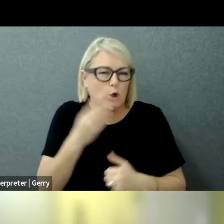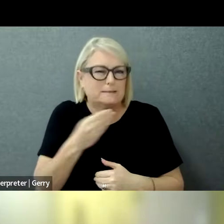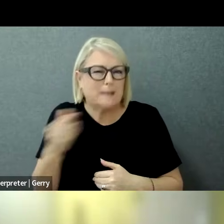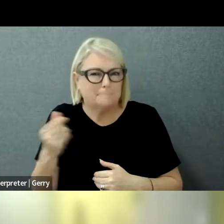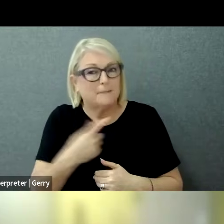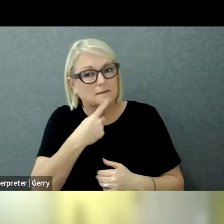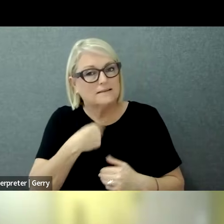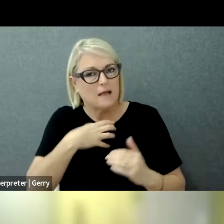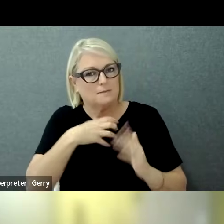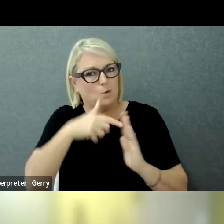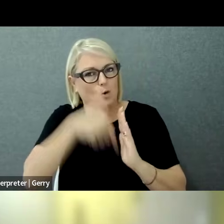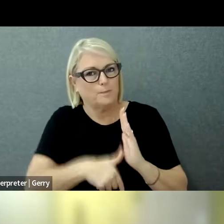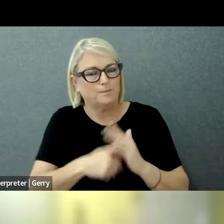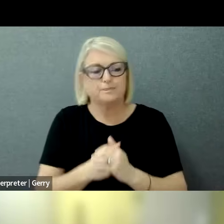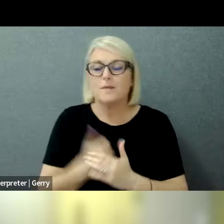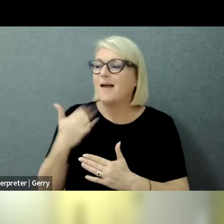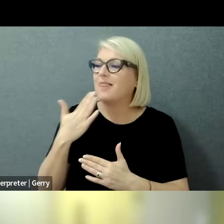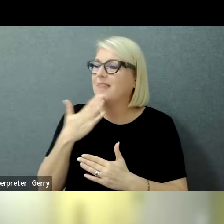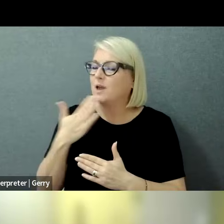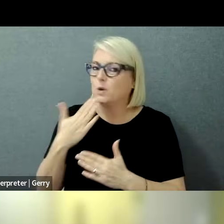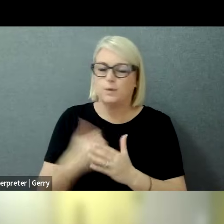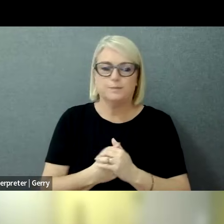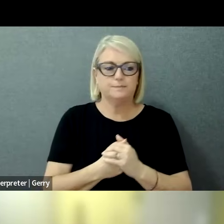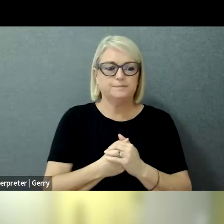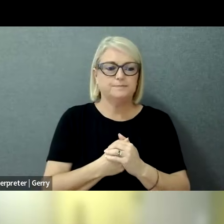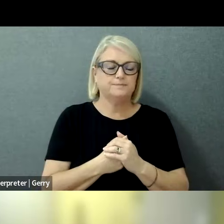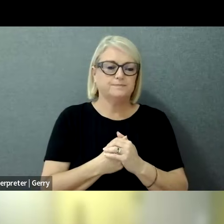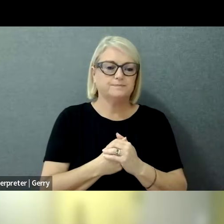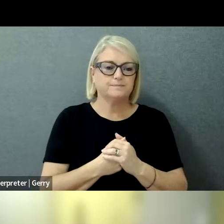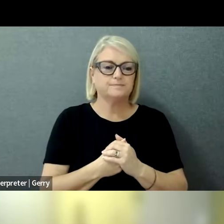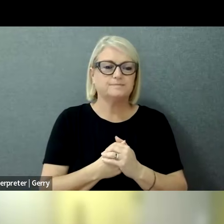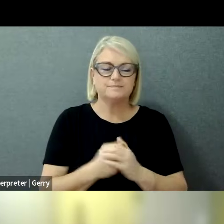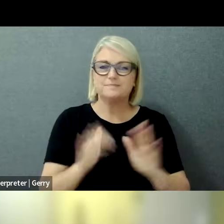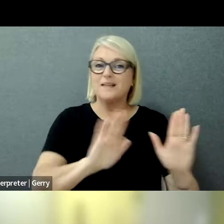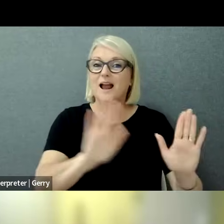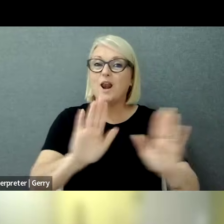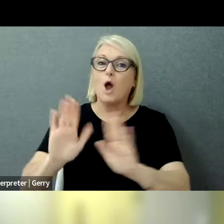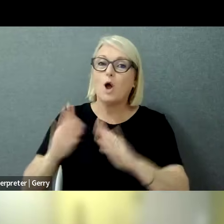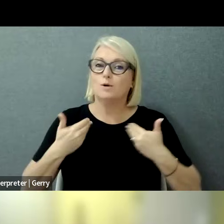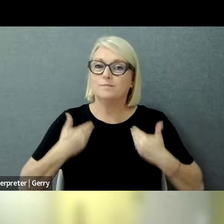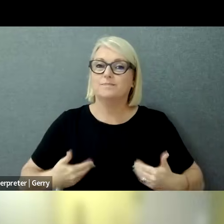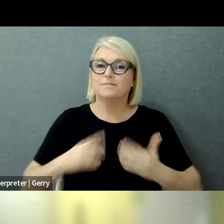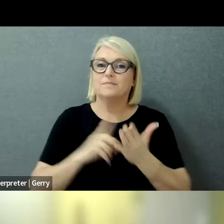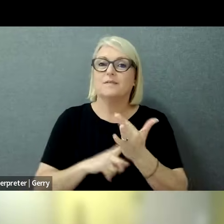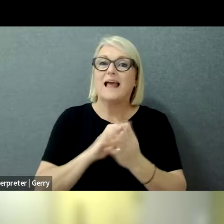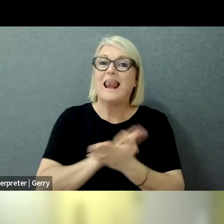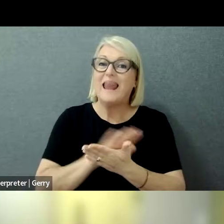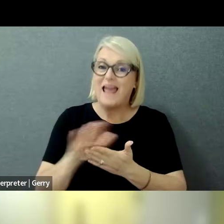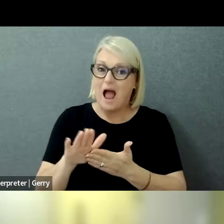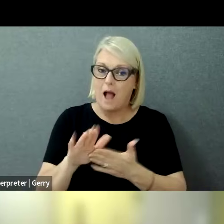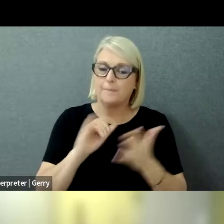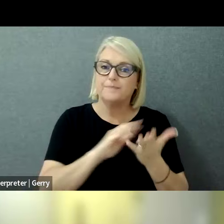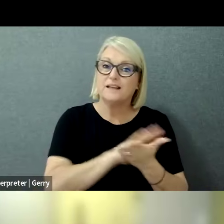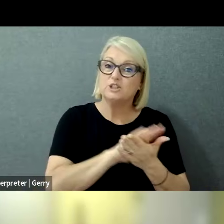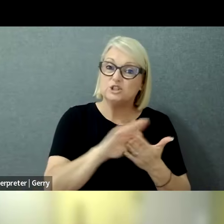Yeah. Thanks, Zeah. So hello, everyone, my name is Leah and my pronouns are she/her. I'd